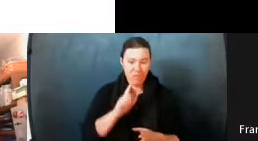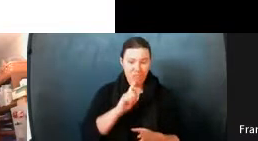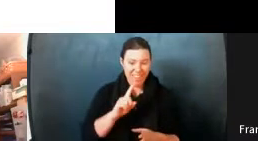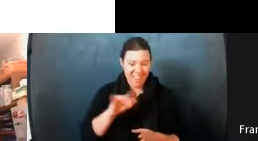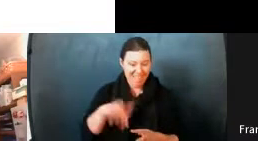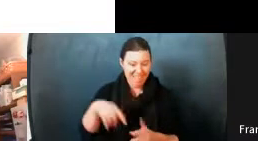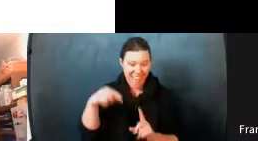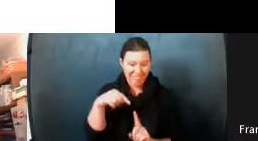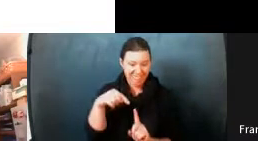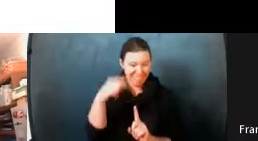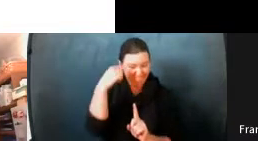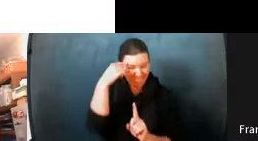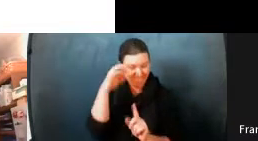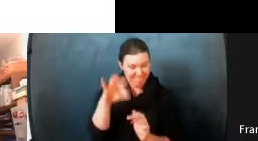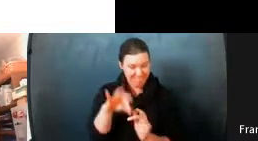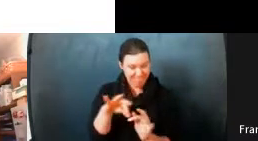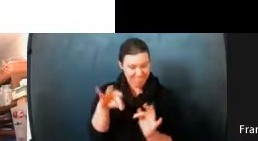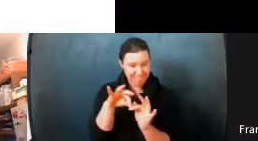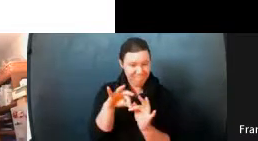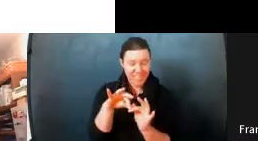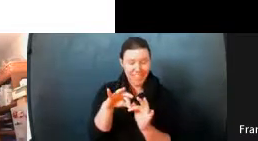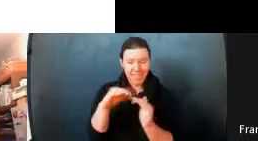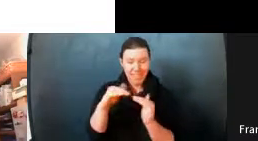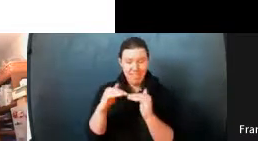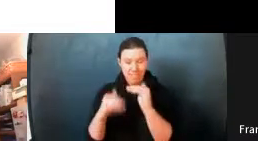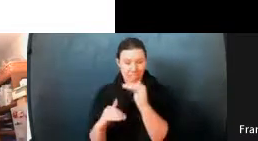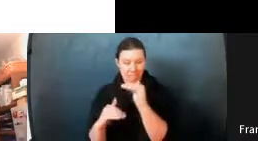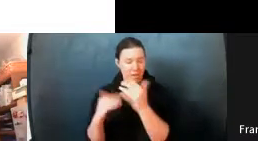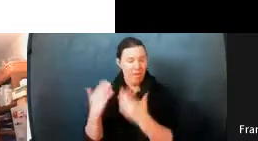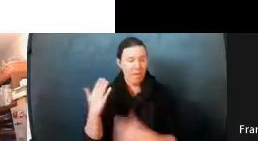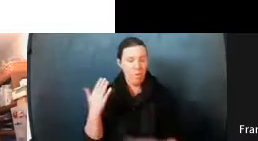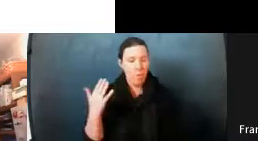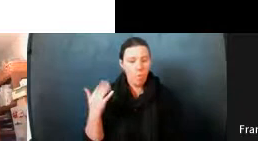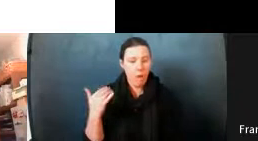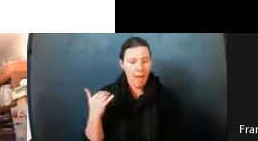I think is that this is due to who holds the purse strings.